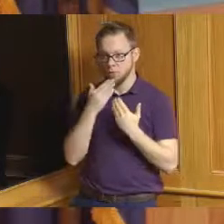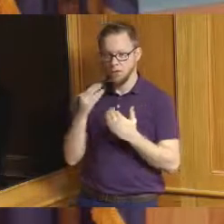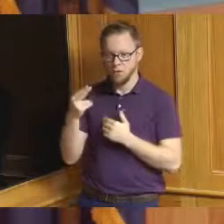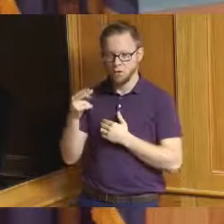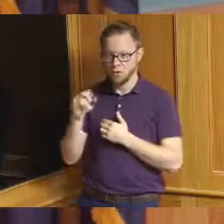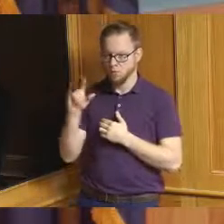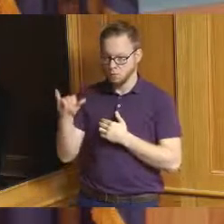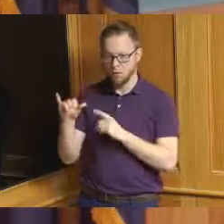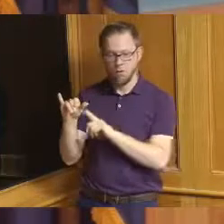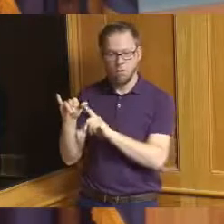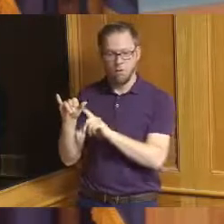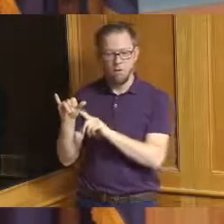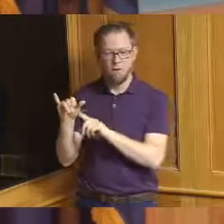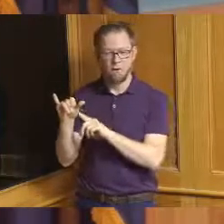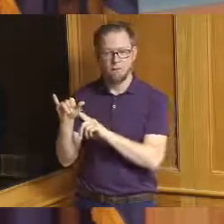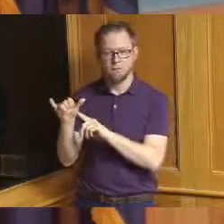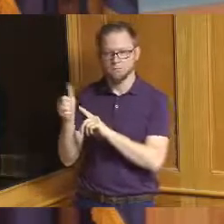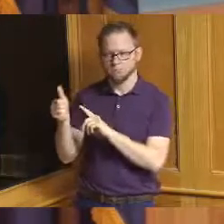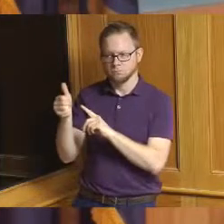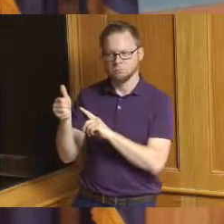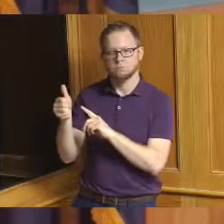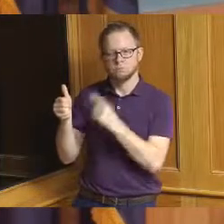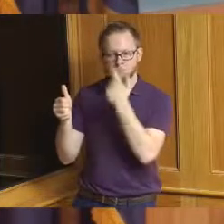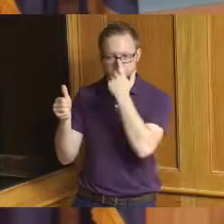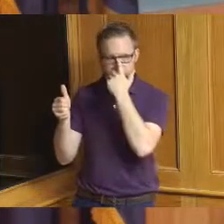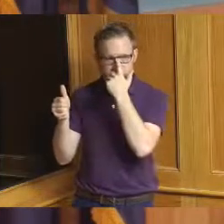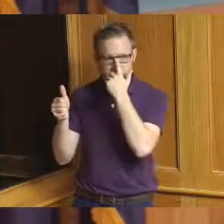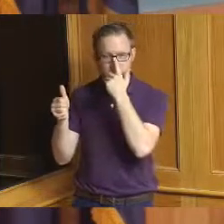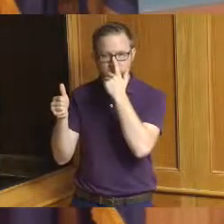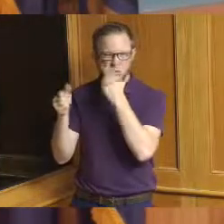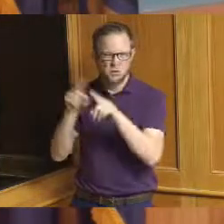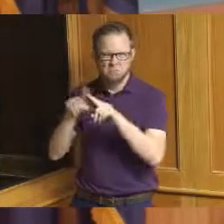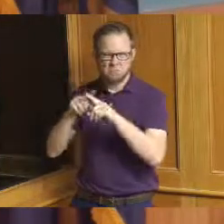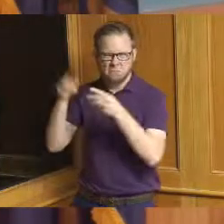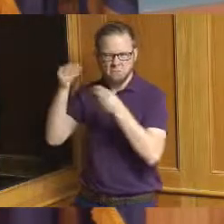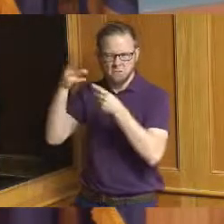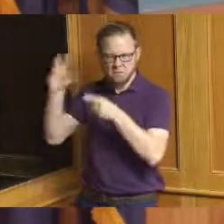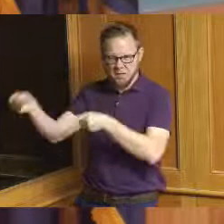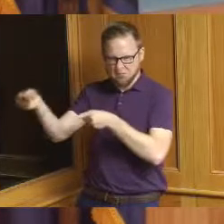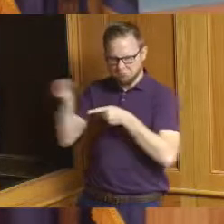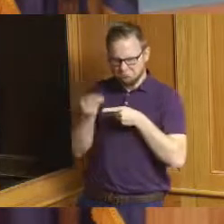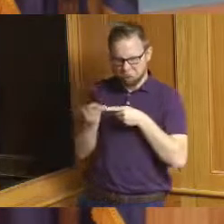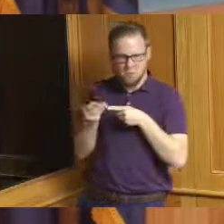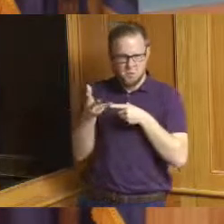provided some of the information to us and i just wanted to highlight to folks a lot of times we